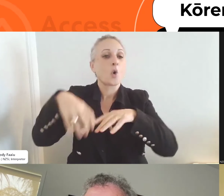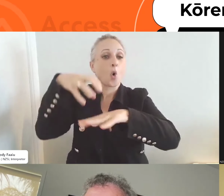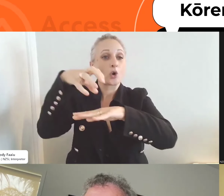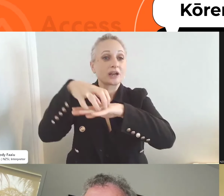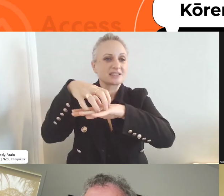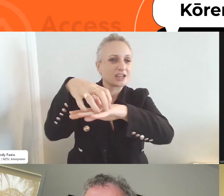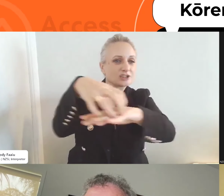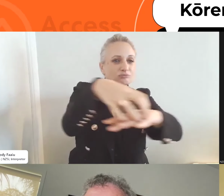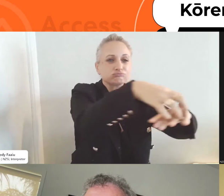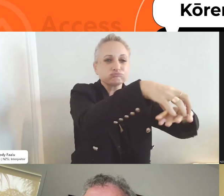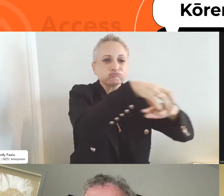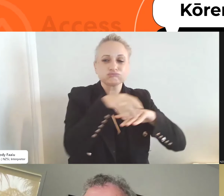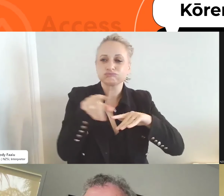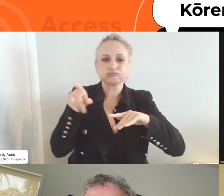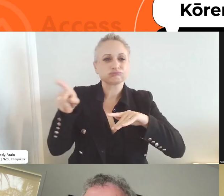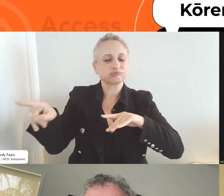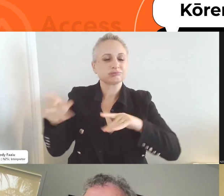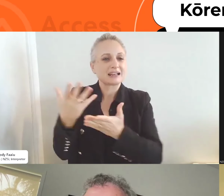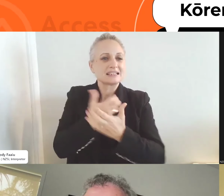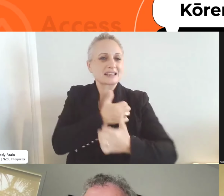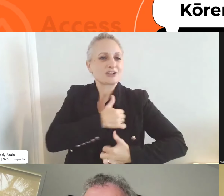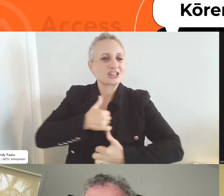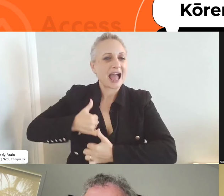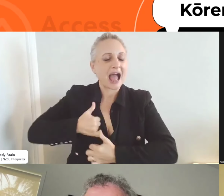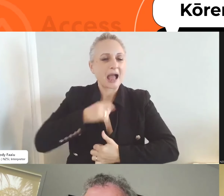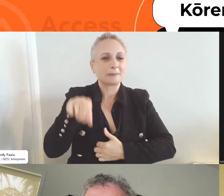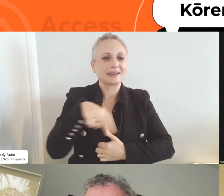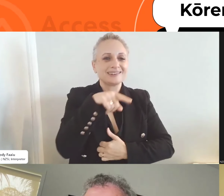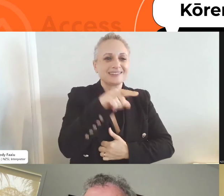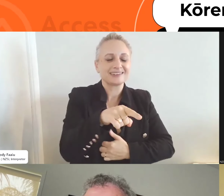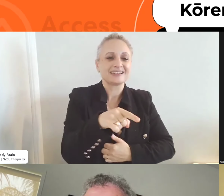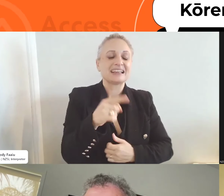Army and the City Mission and Habitat For Humanity and Accessible Properties